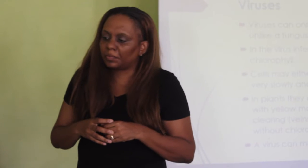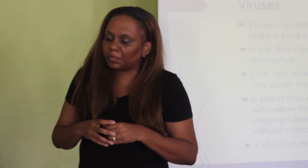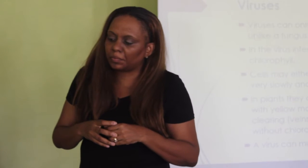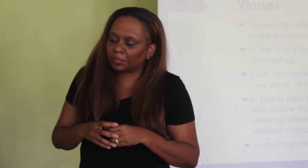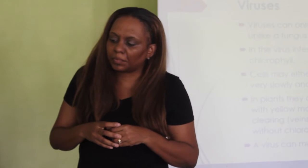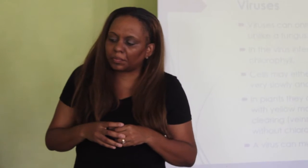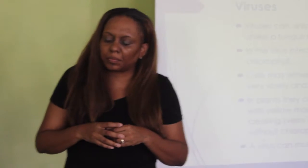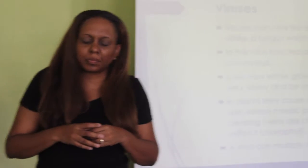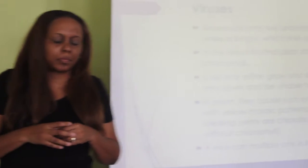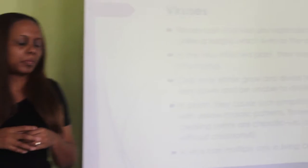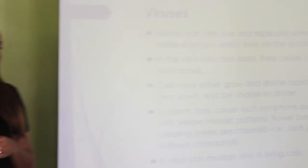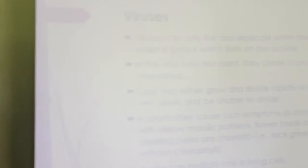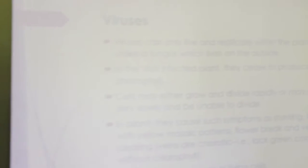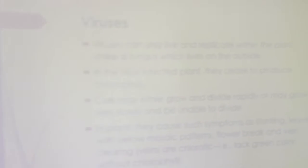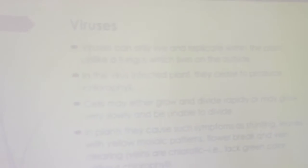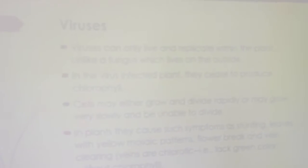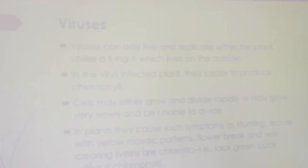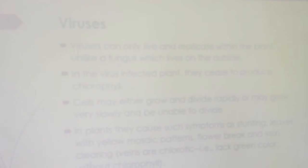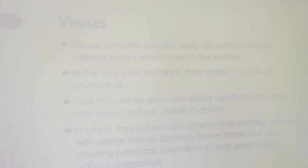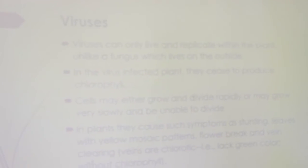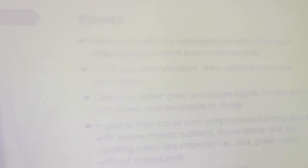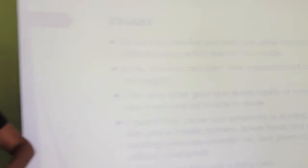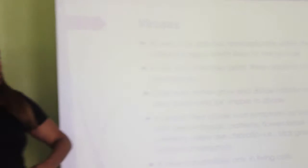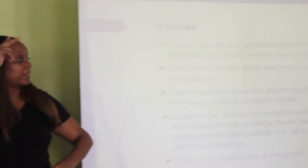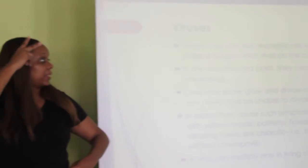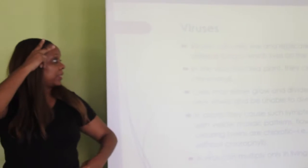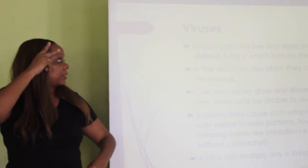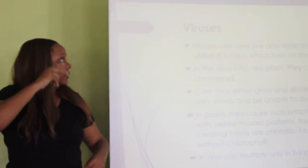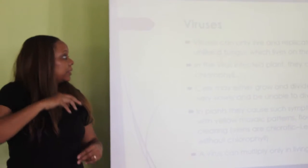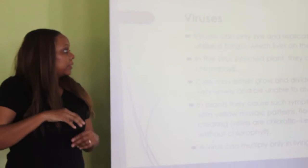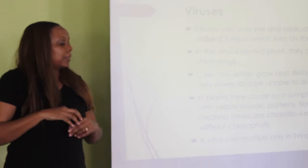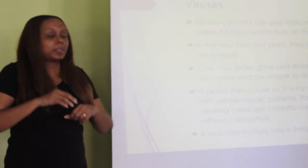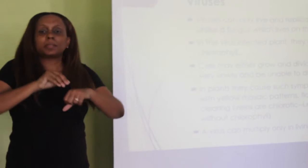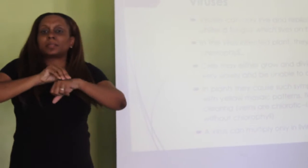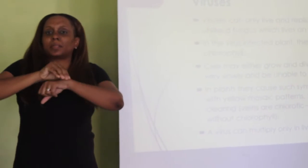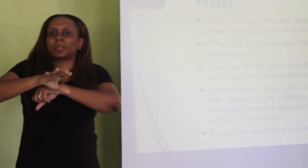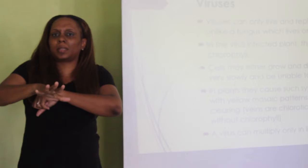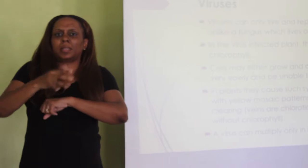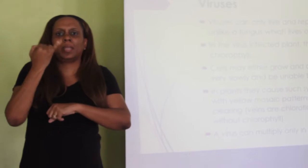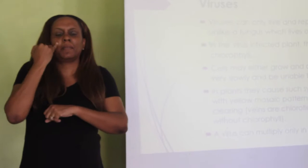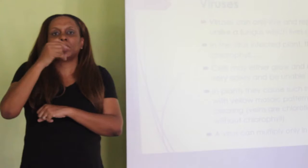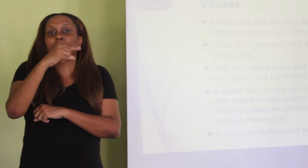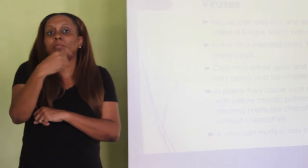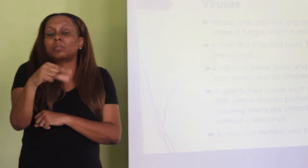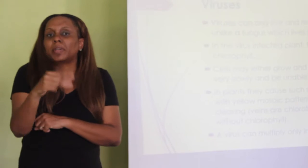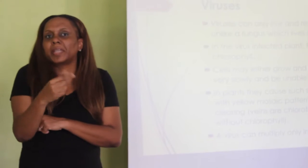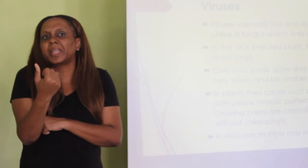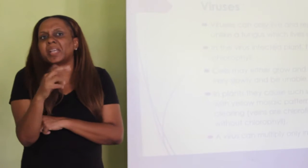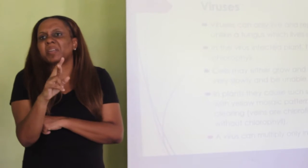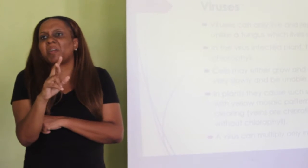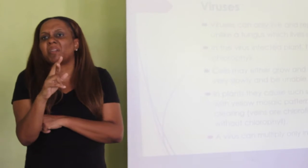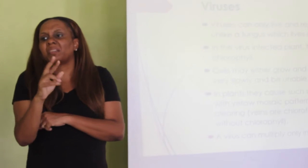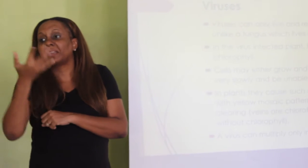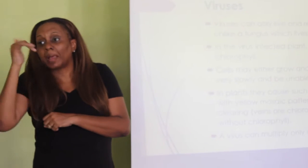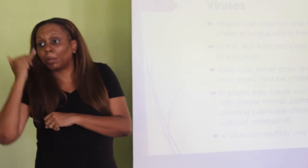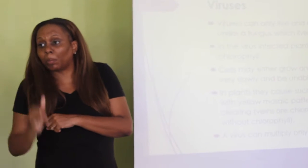so so far says um affect also the greenness of the leaves and the cells may either grow